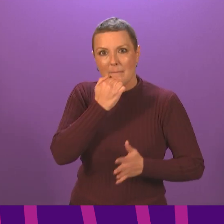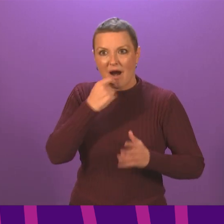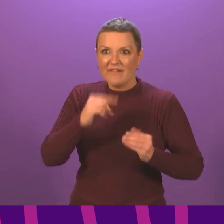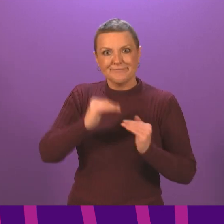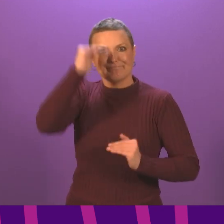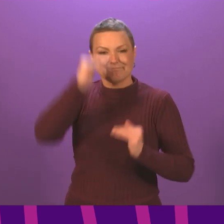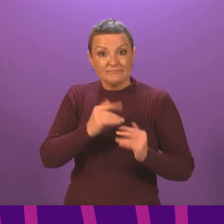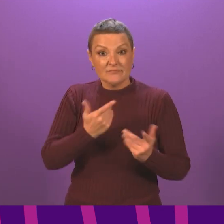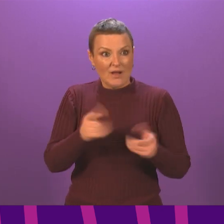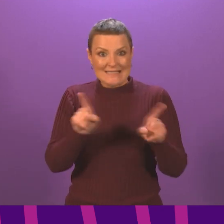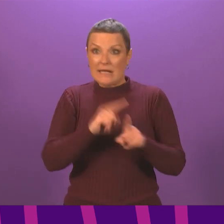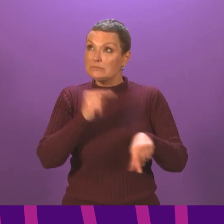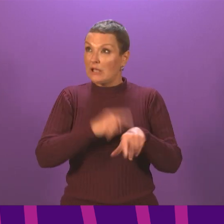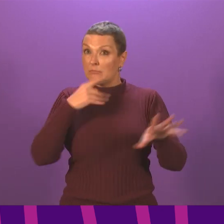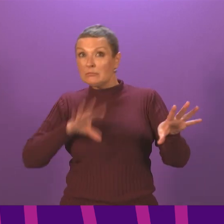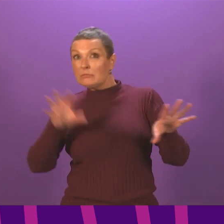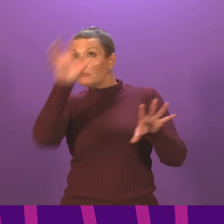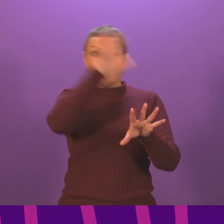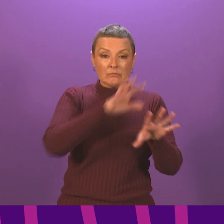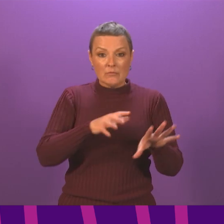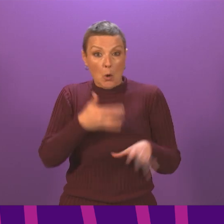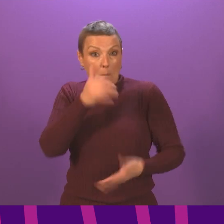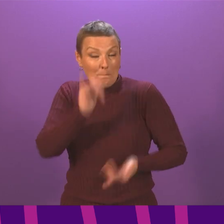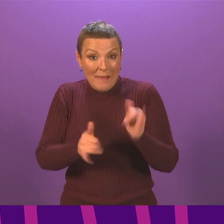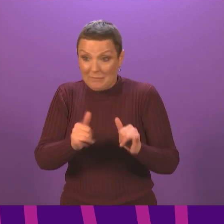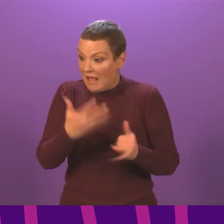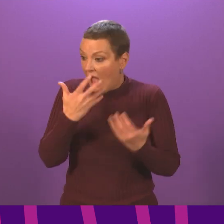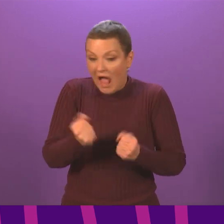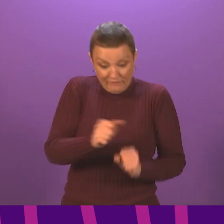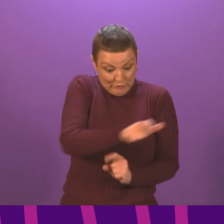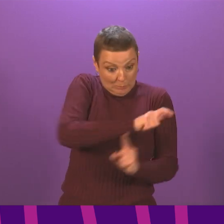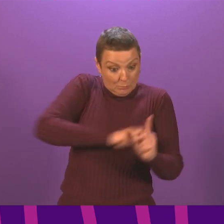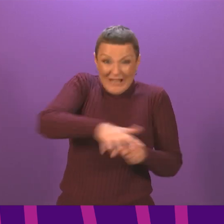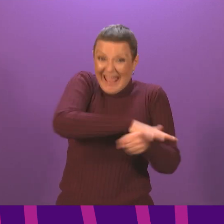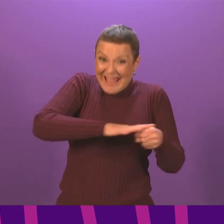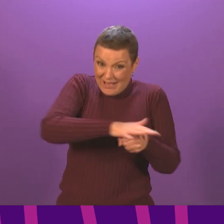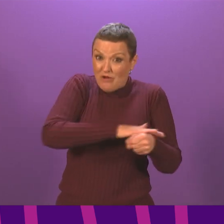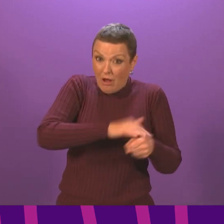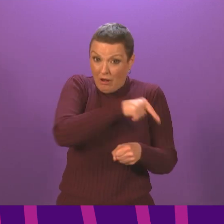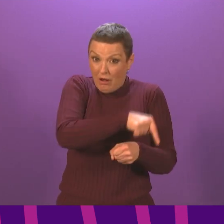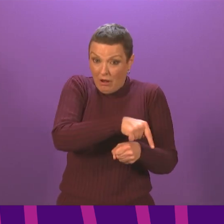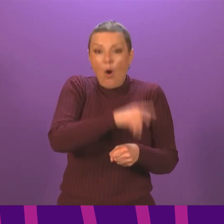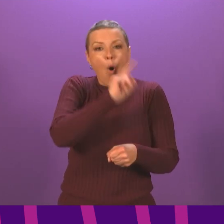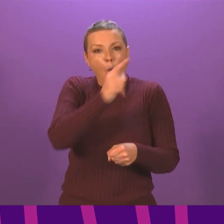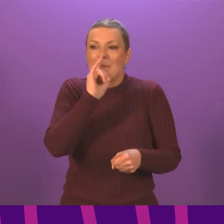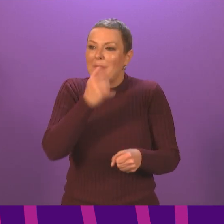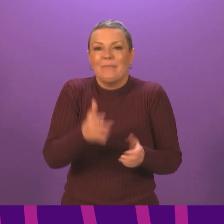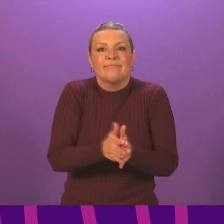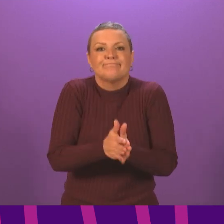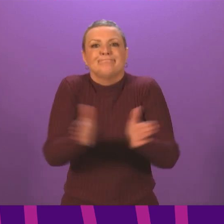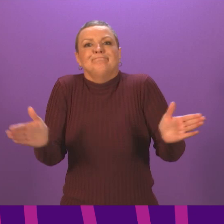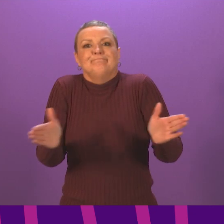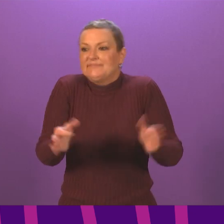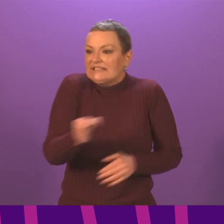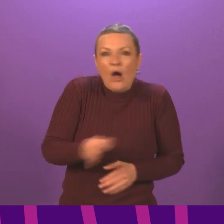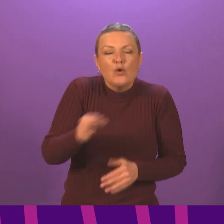parts of the country, either at community level or at the wider town or city level.